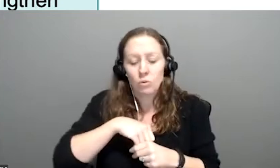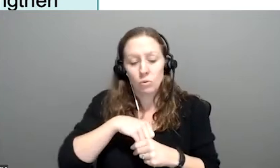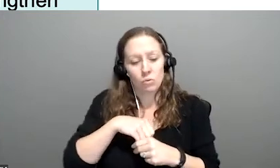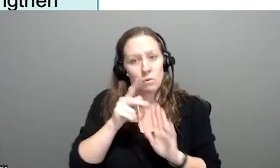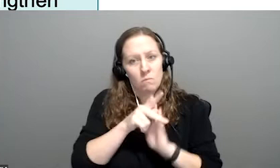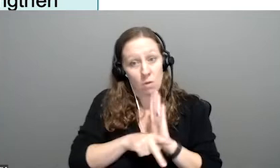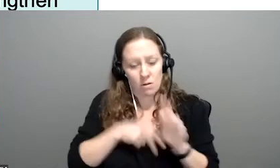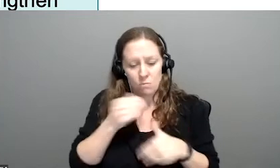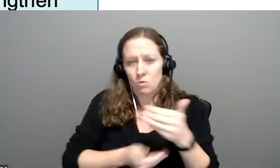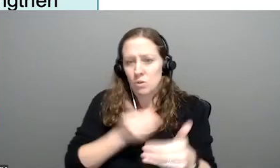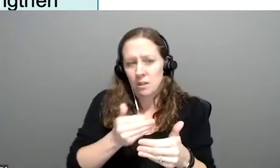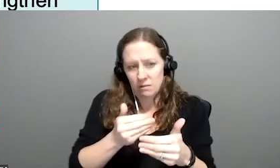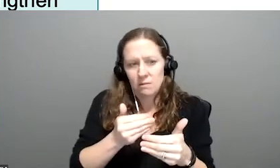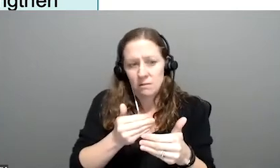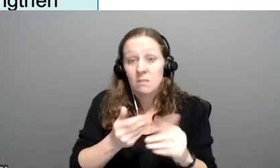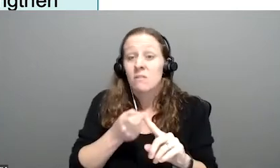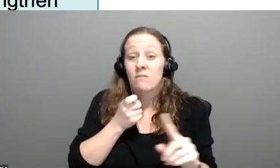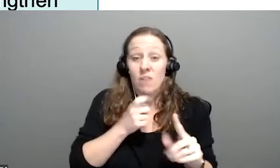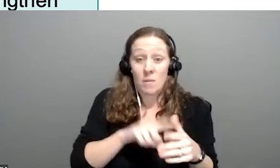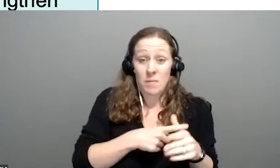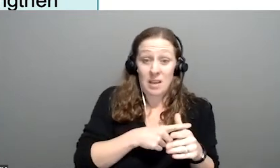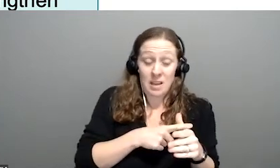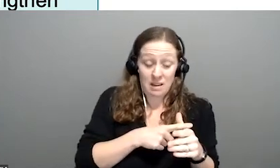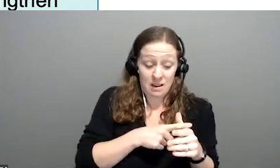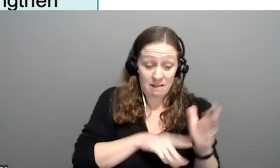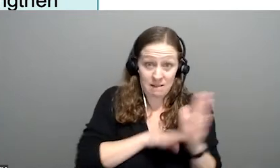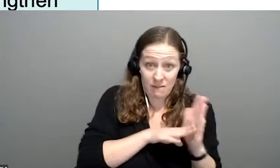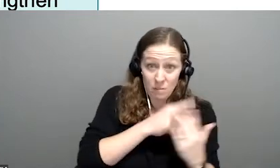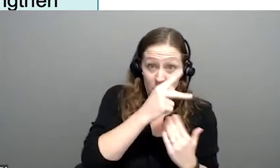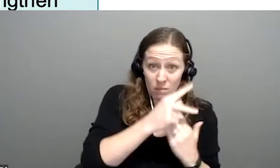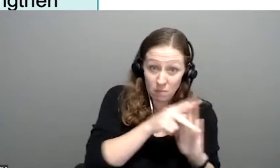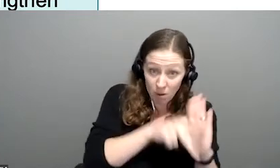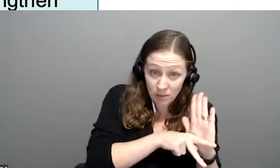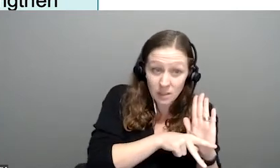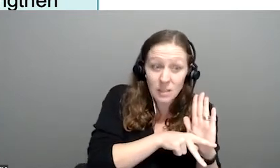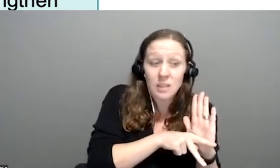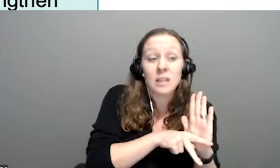process, from policy development to policy implementation, evaluation, and of course